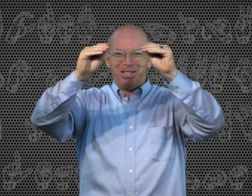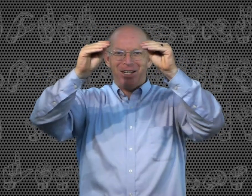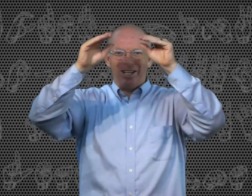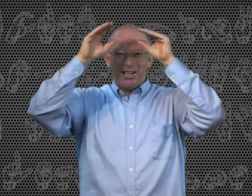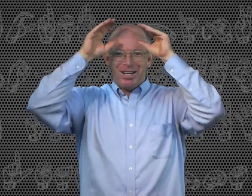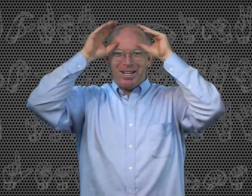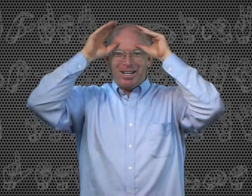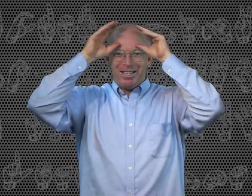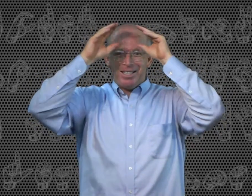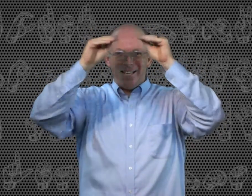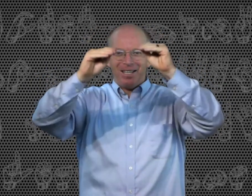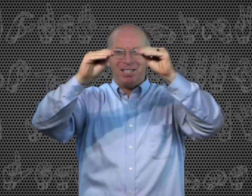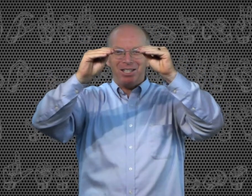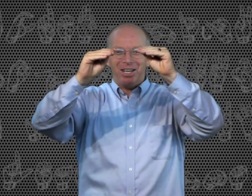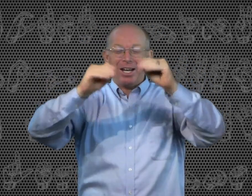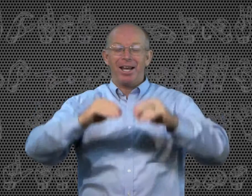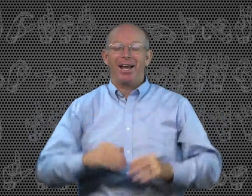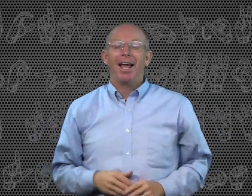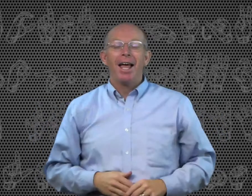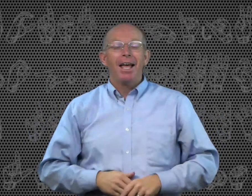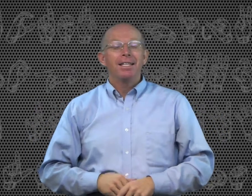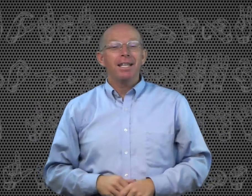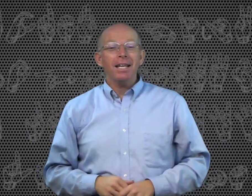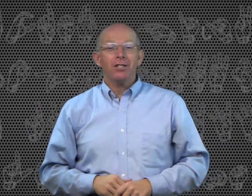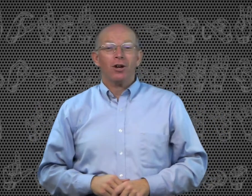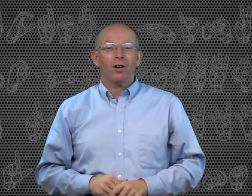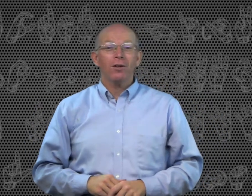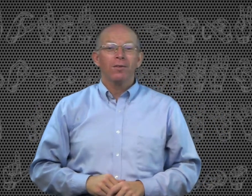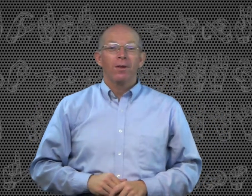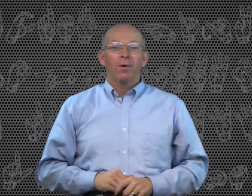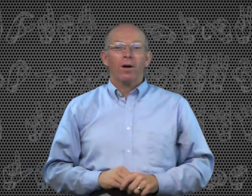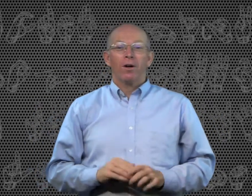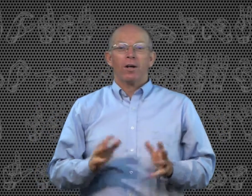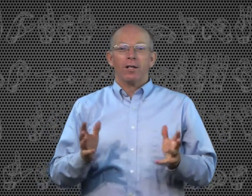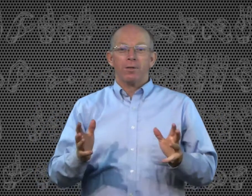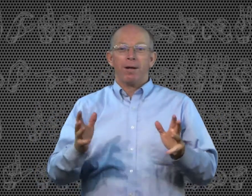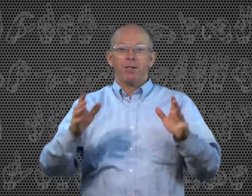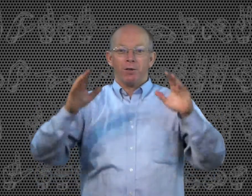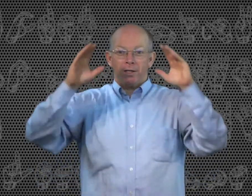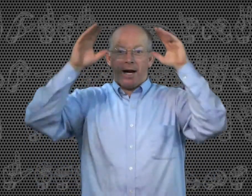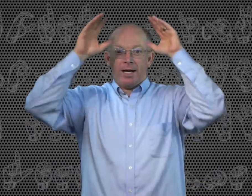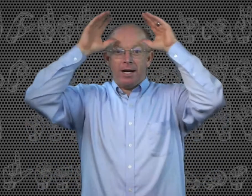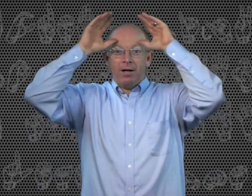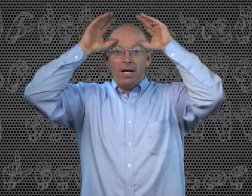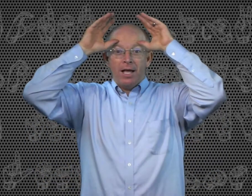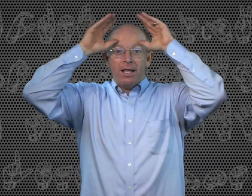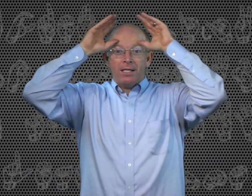TEACH TEACH TEACHER - We are going to learn a special sign here.